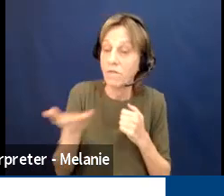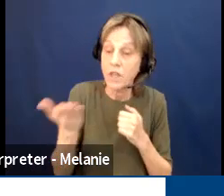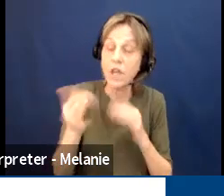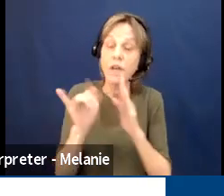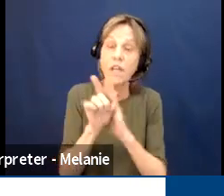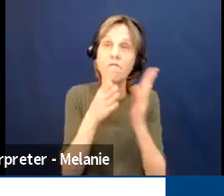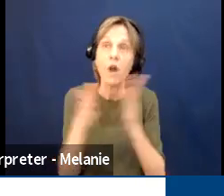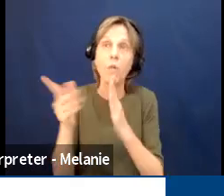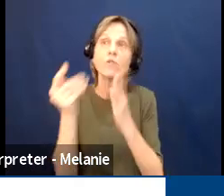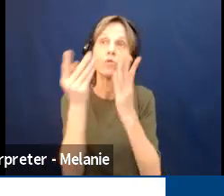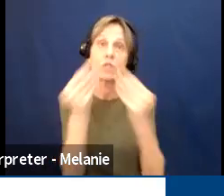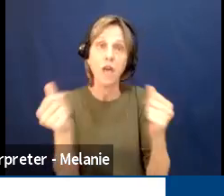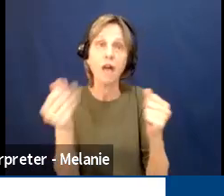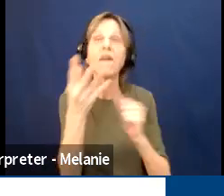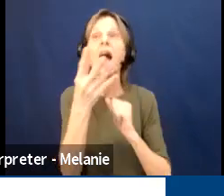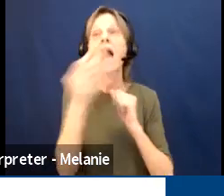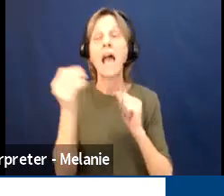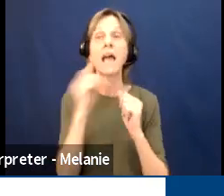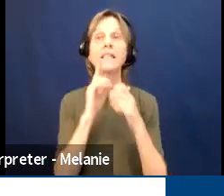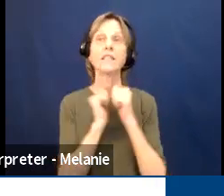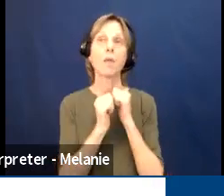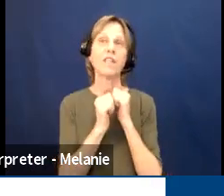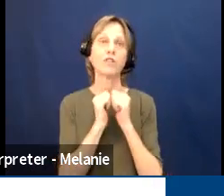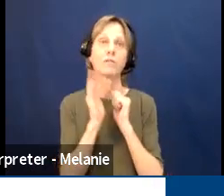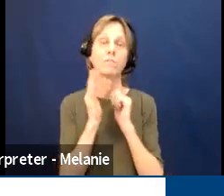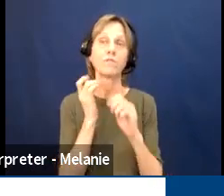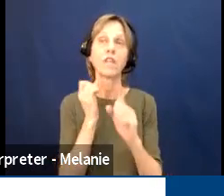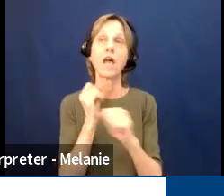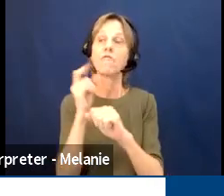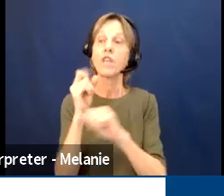and it's part of competition each year kids drive right proposals for how they would deal